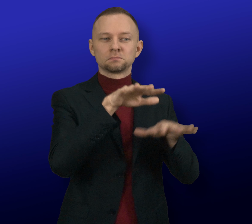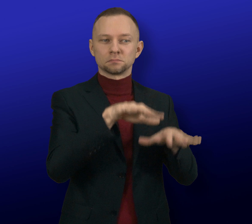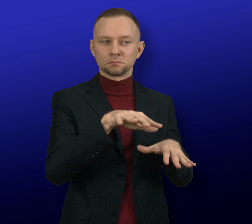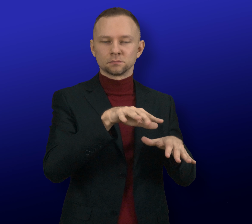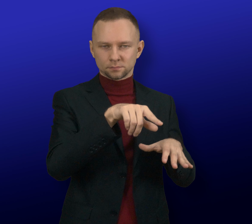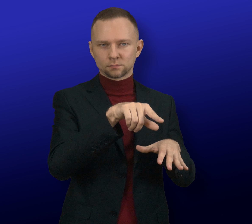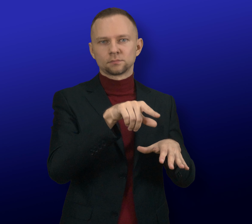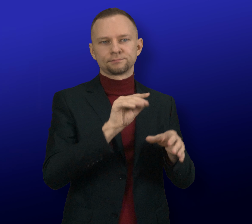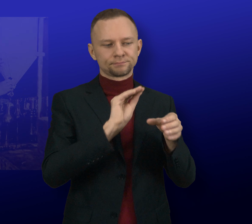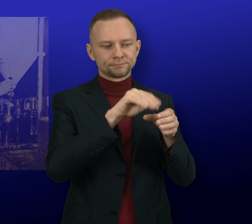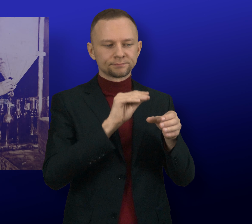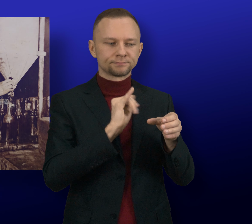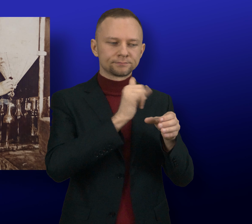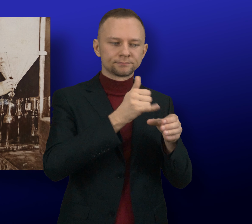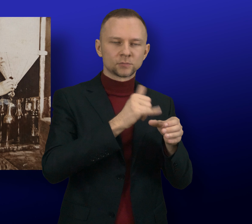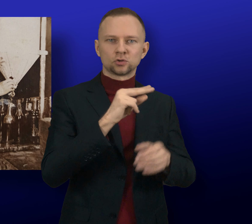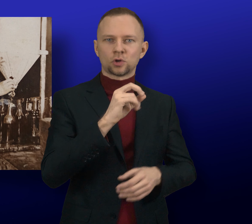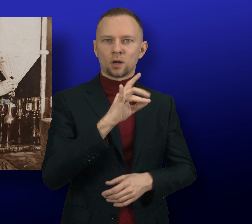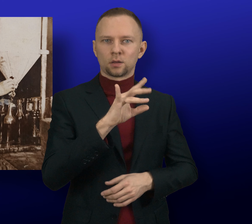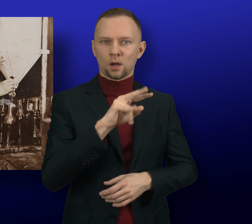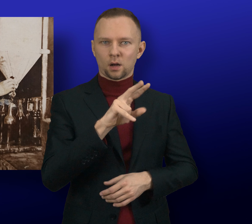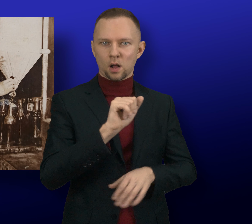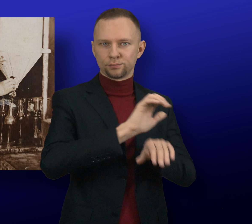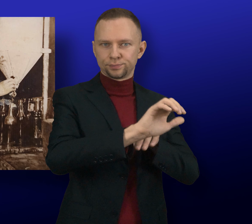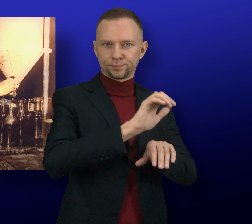(ink was spilled here).